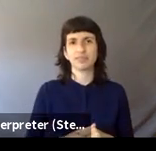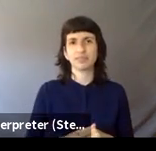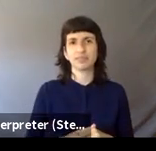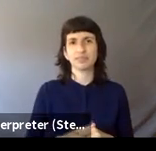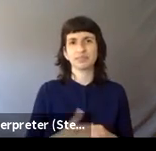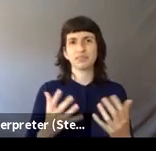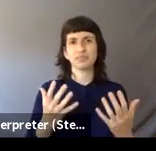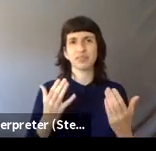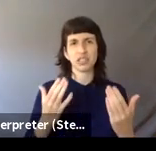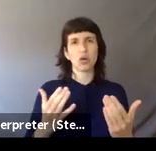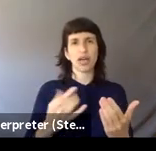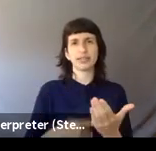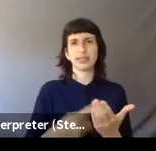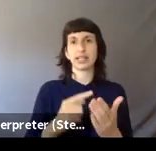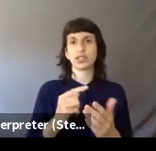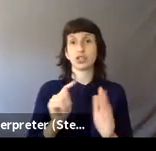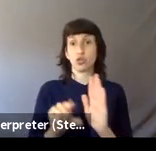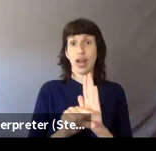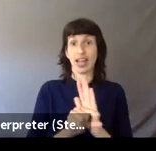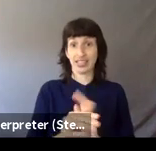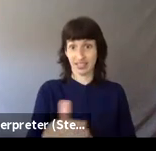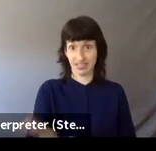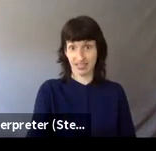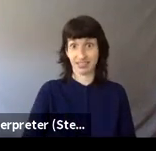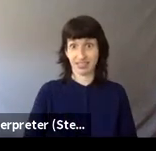There is not a way to take formal attendance, how we think of attendance in Teams, just want to make sure everyone knows that.